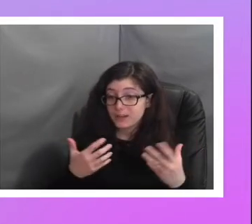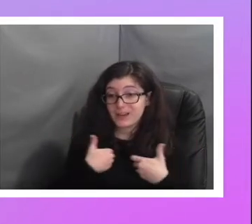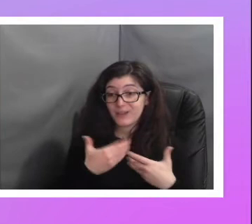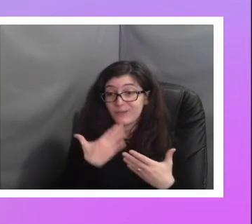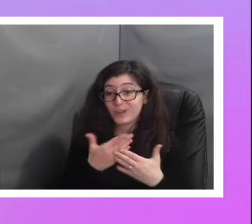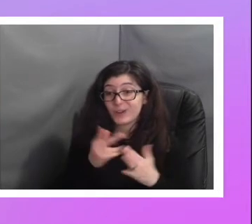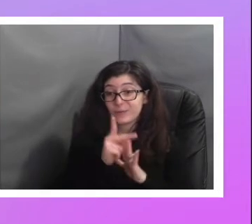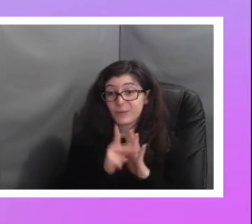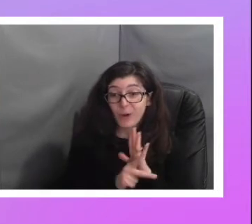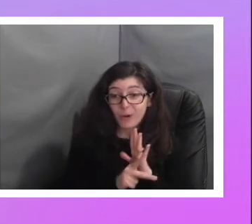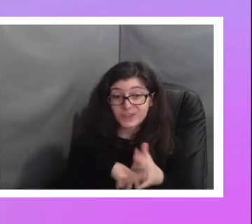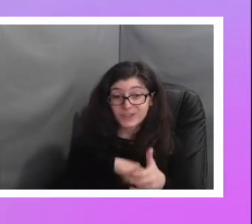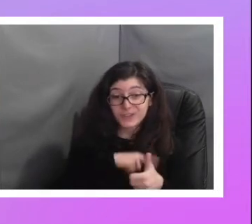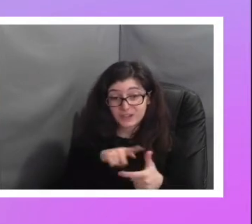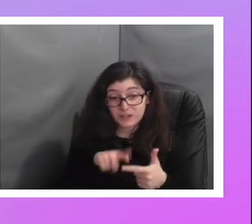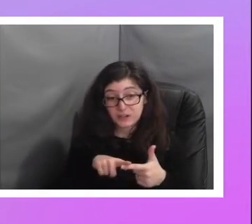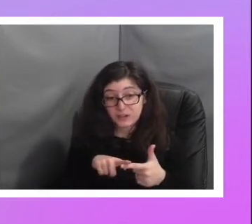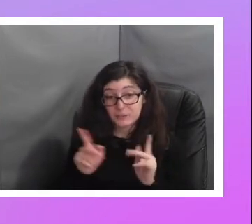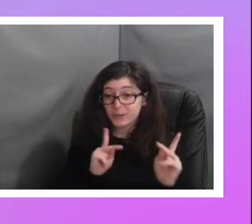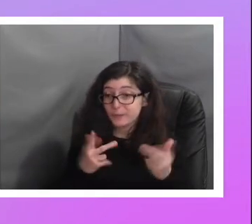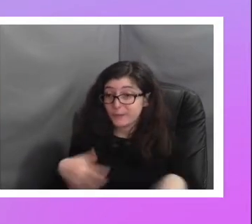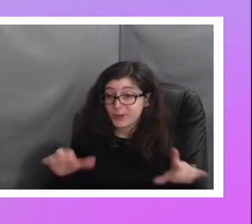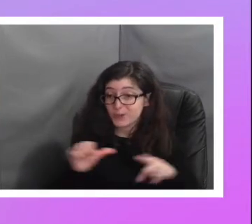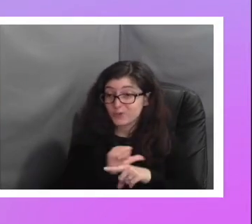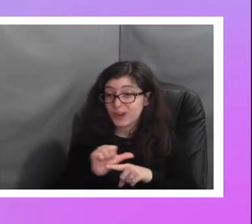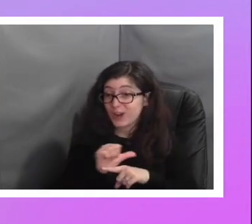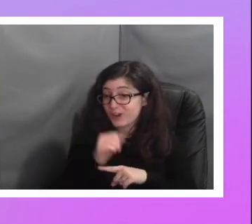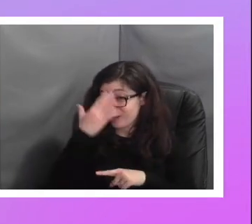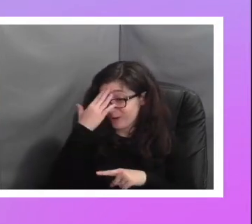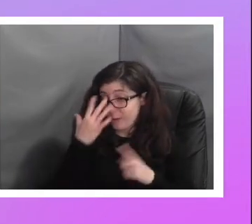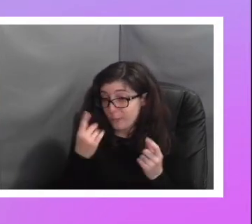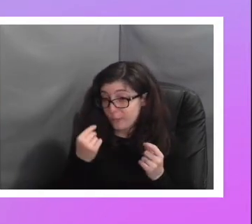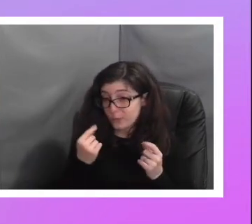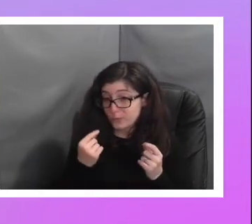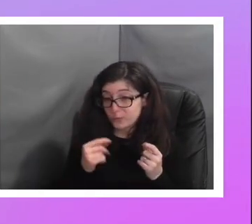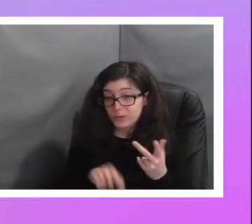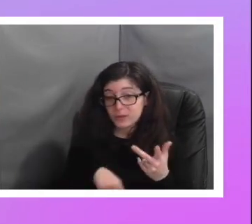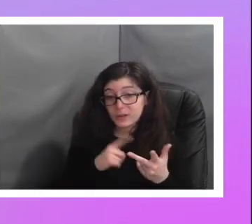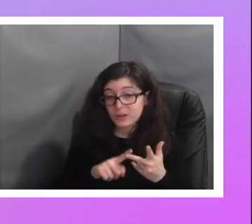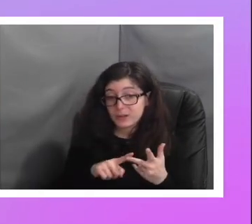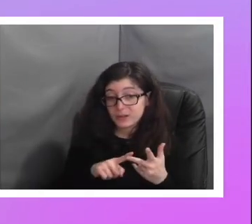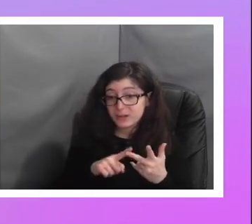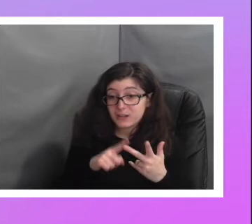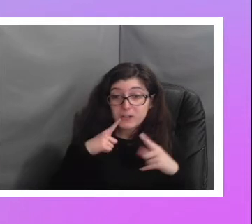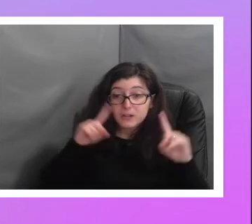does it have trained people who know how to do what they're doing, did it do really well on its last audit,